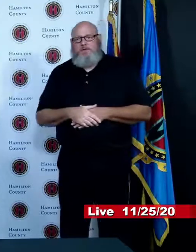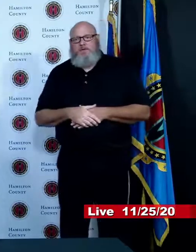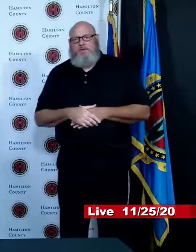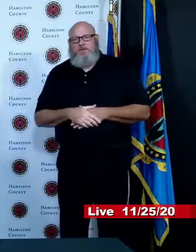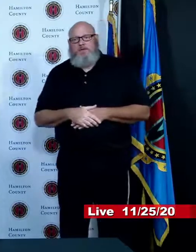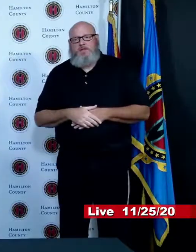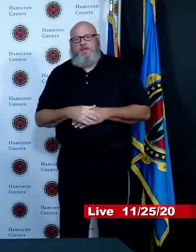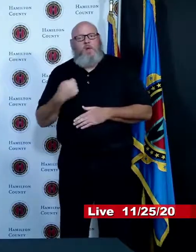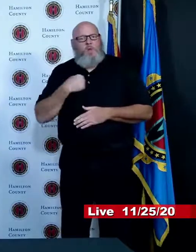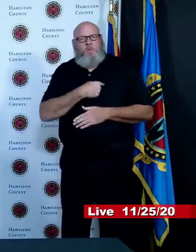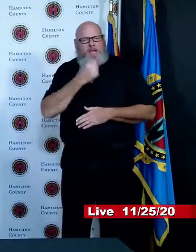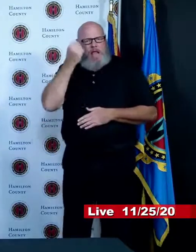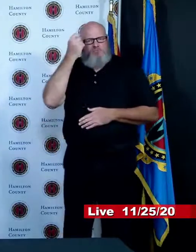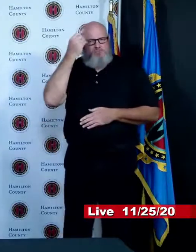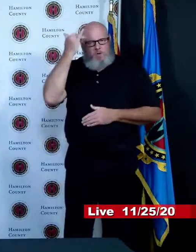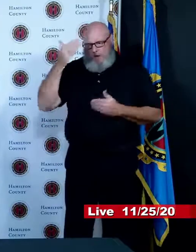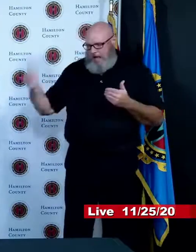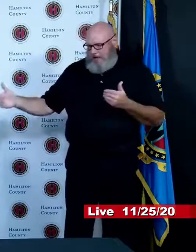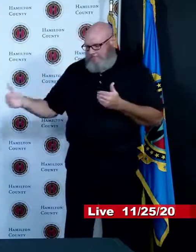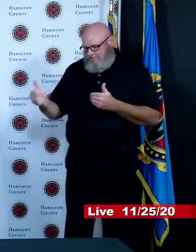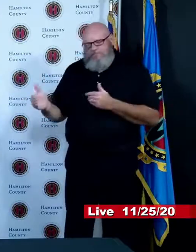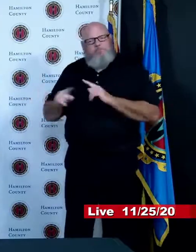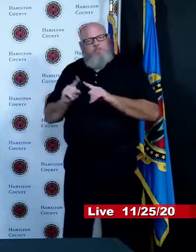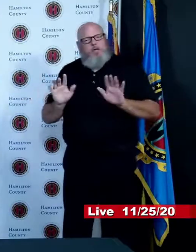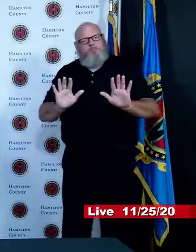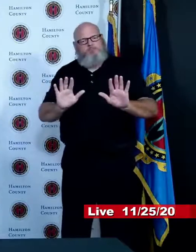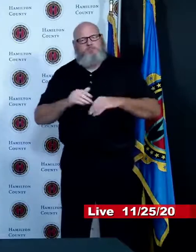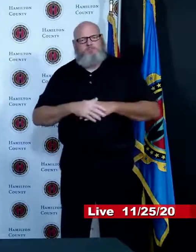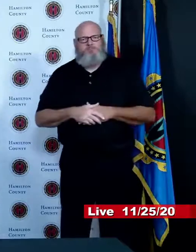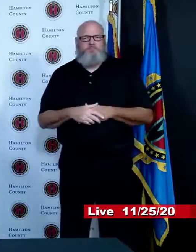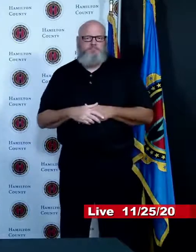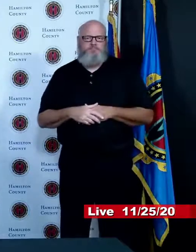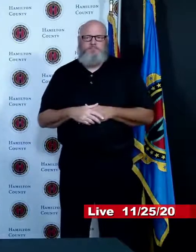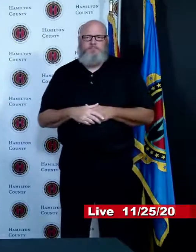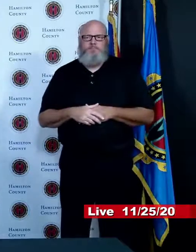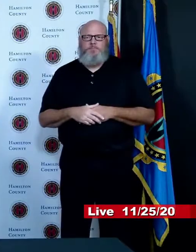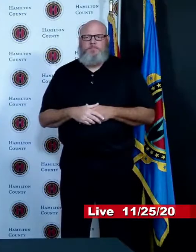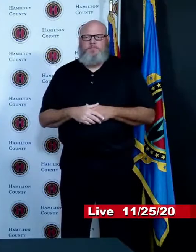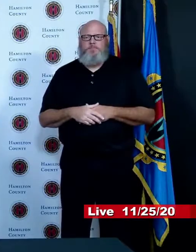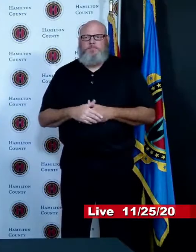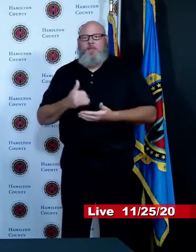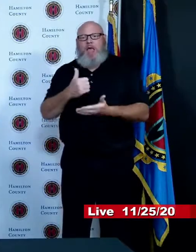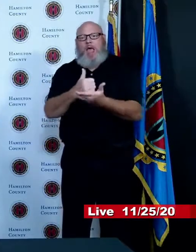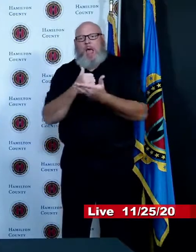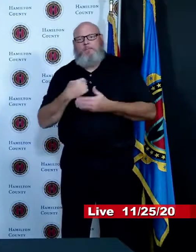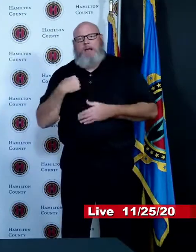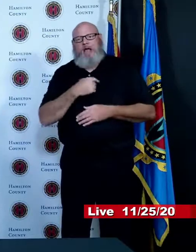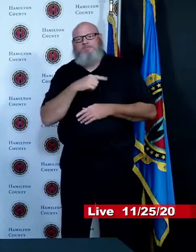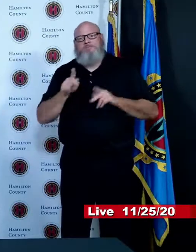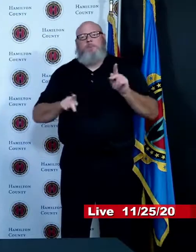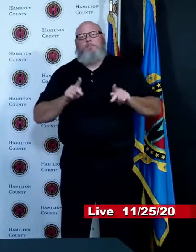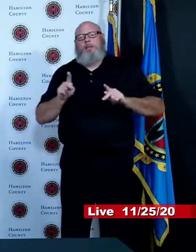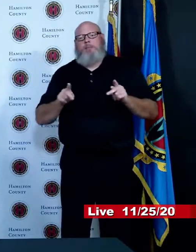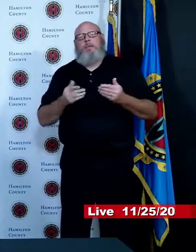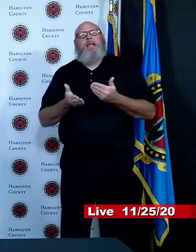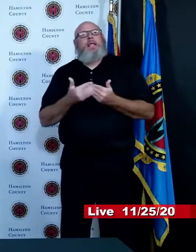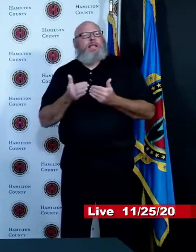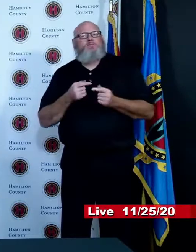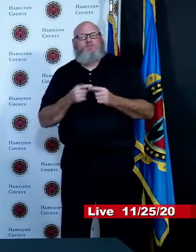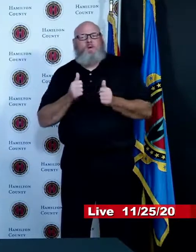in place that make this as easy as possible to follow thank you next question comes from Anne